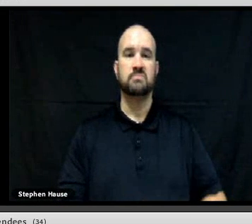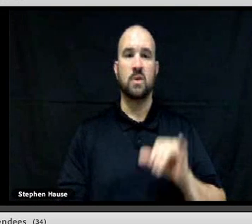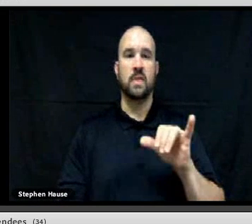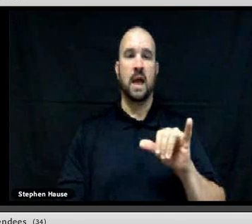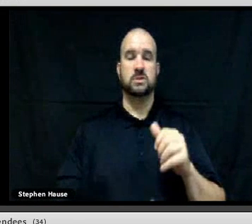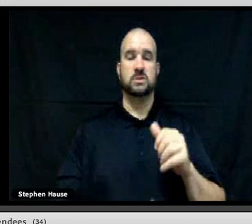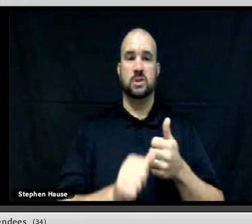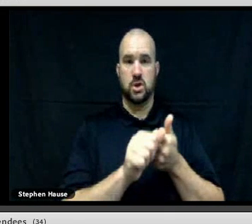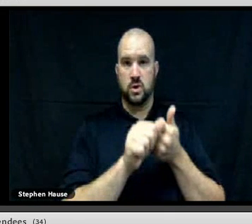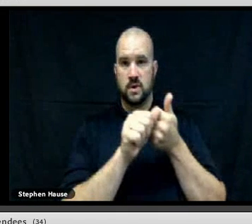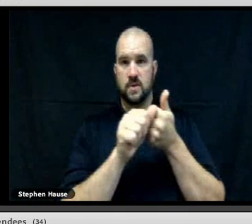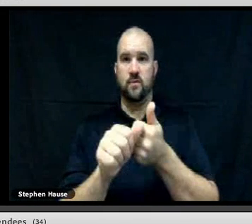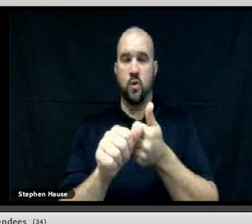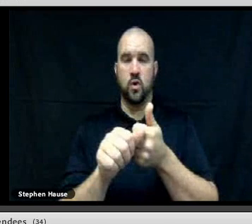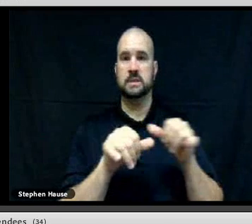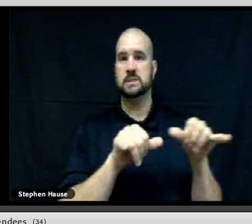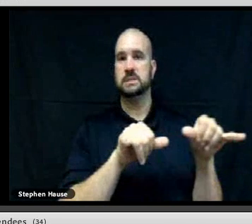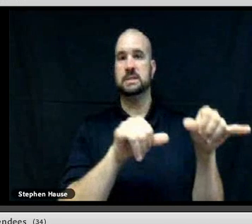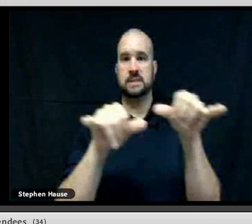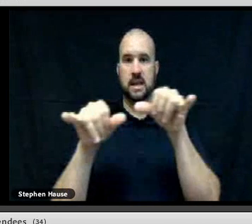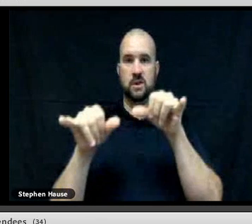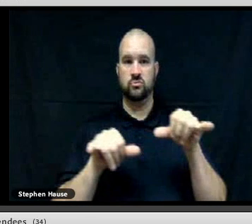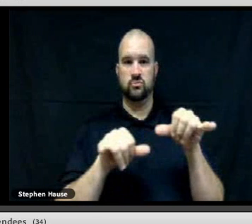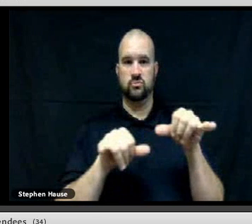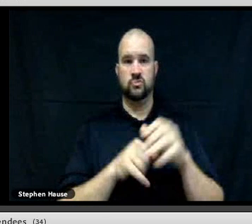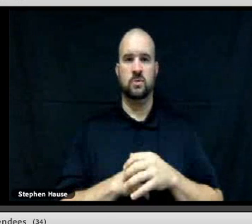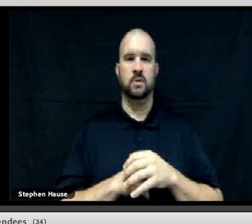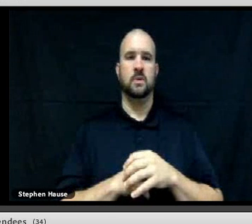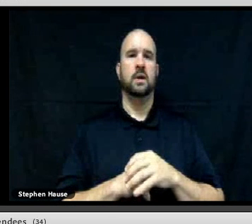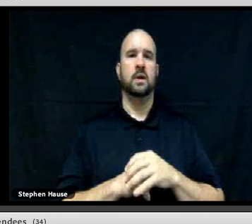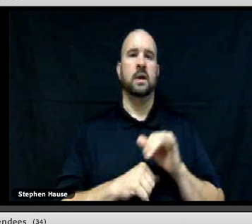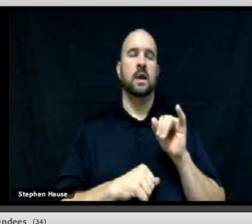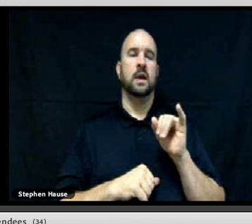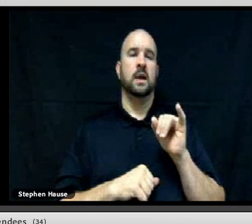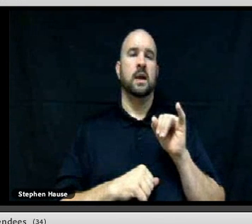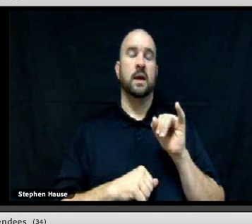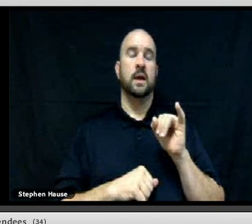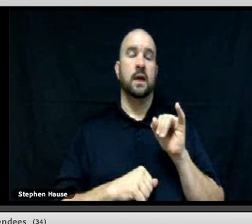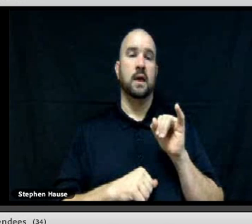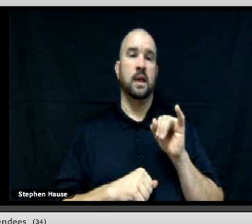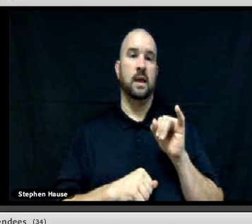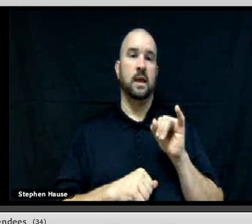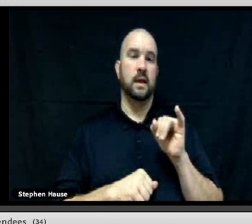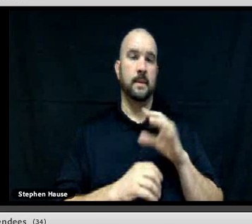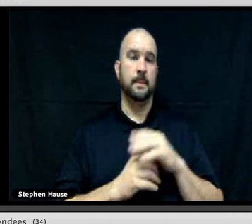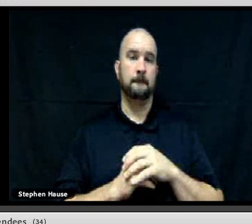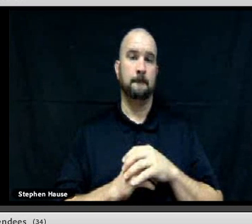Um, if you're, uh, conforming to standards in a consistent manner,